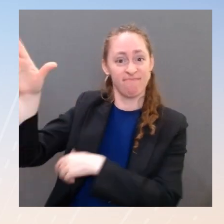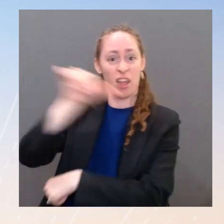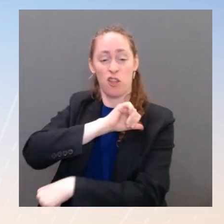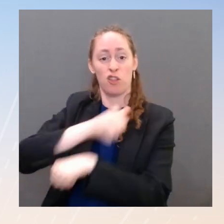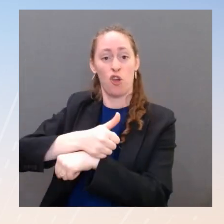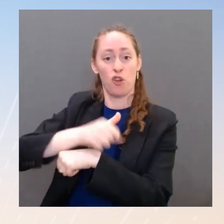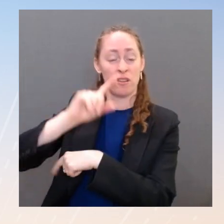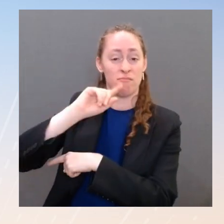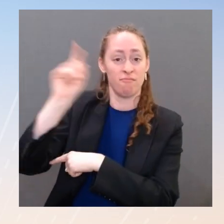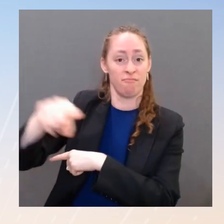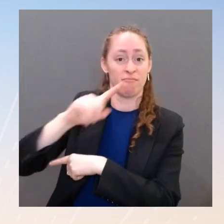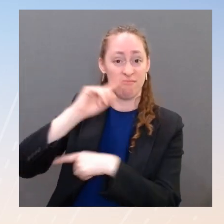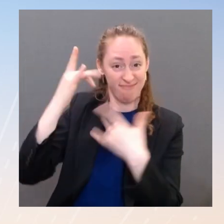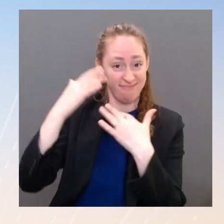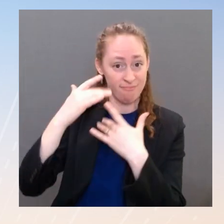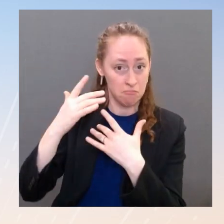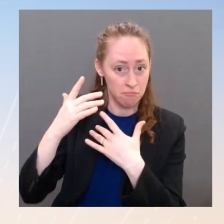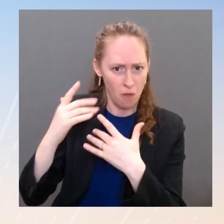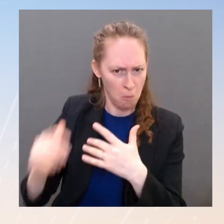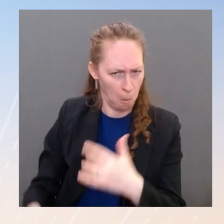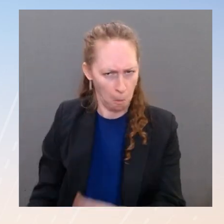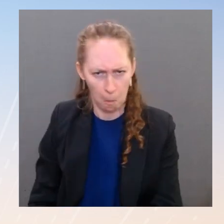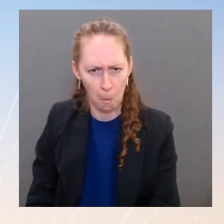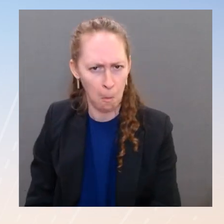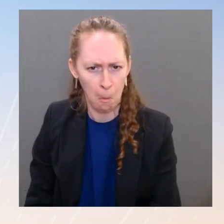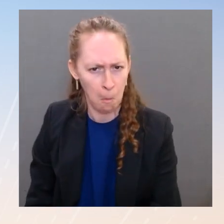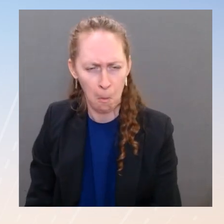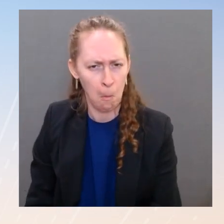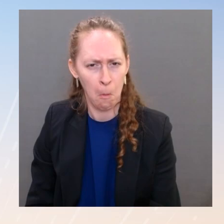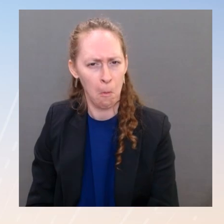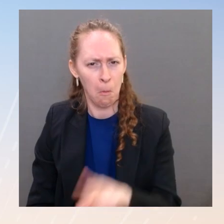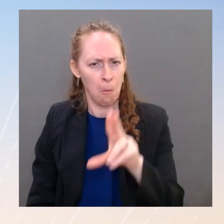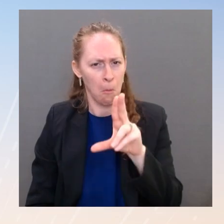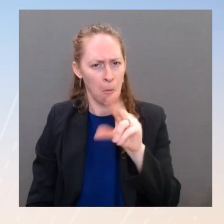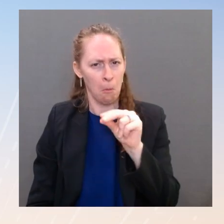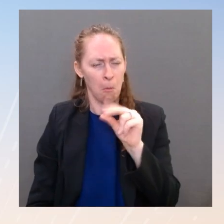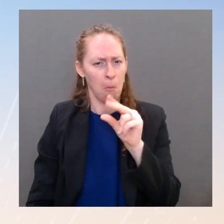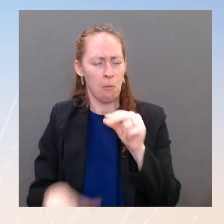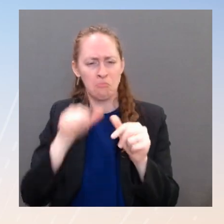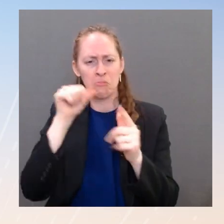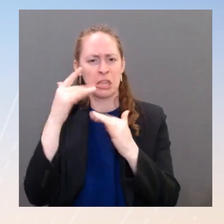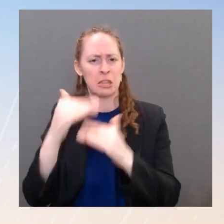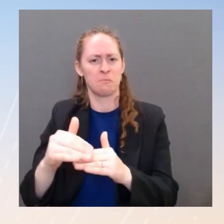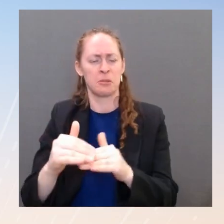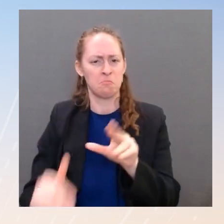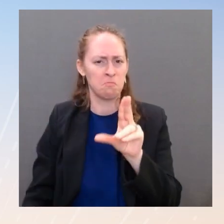Look, there are steps that we certainly would like to see Congress move forward on -- or we would have liked to have seen them